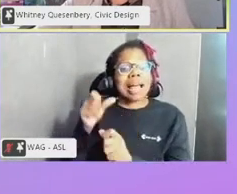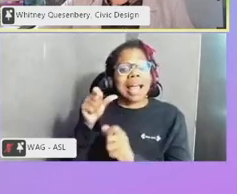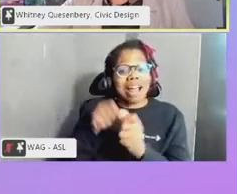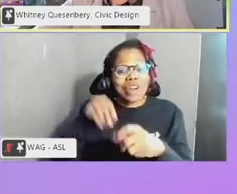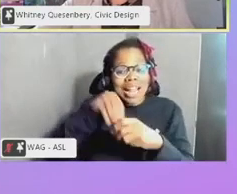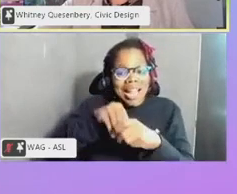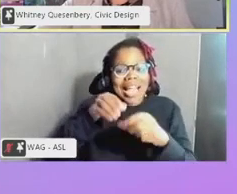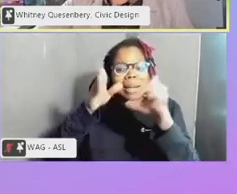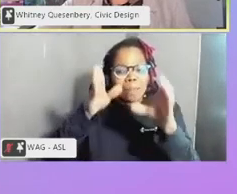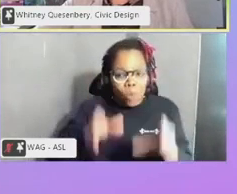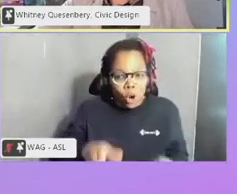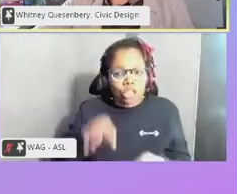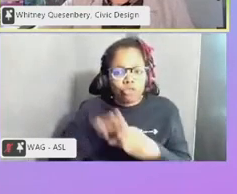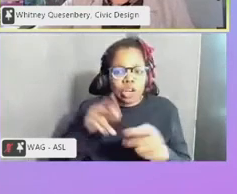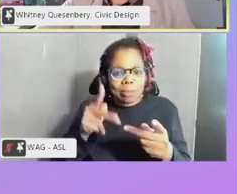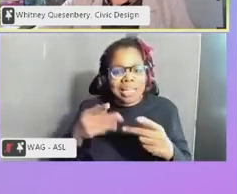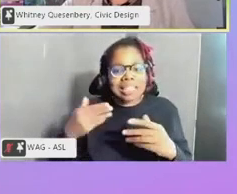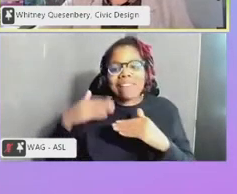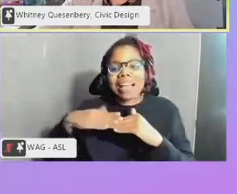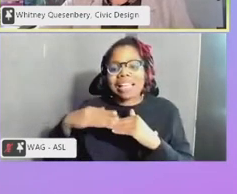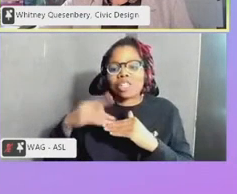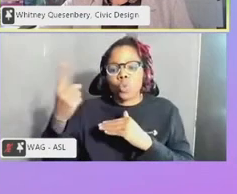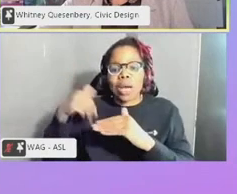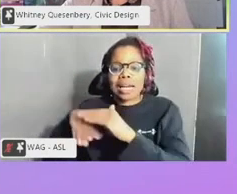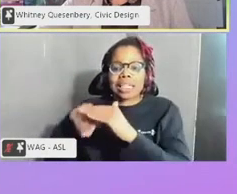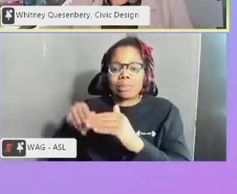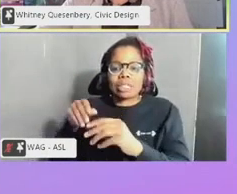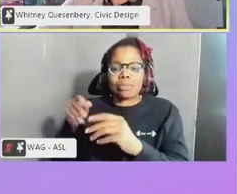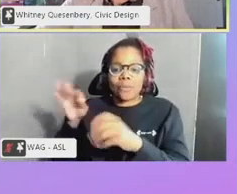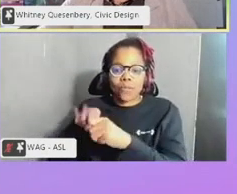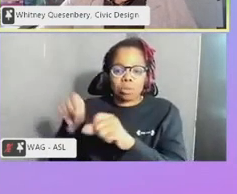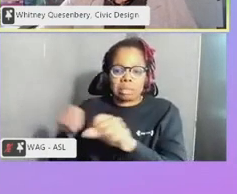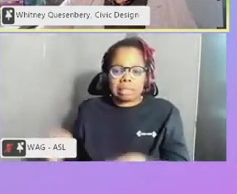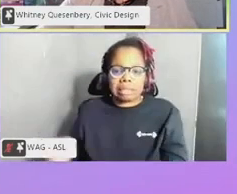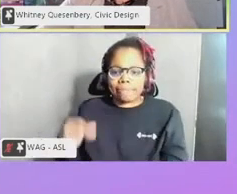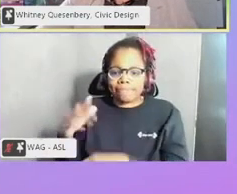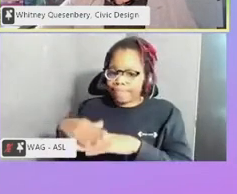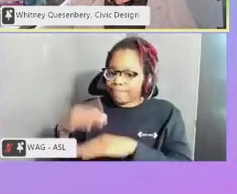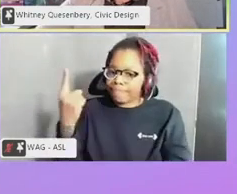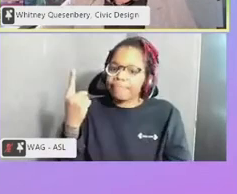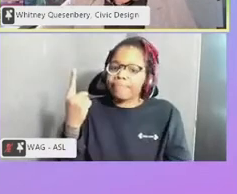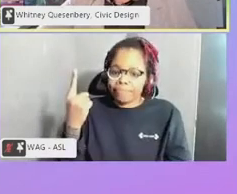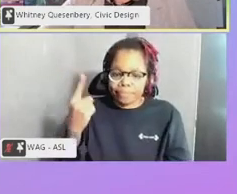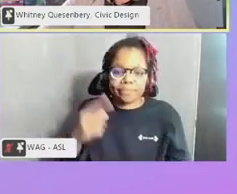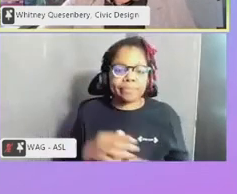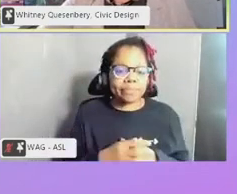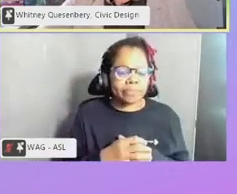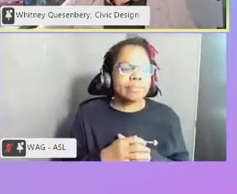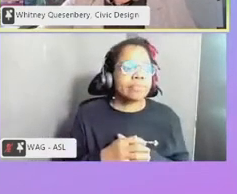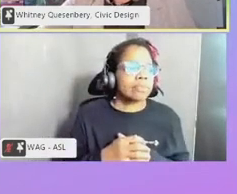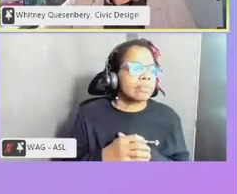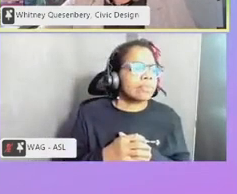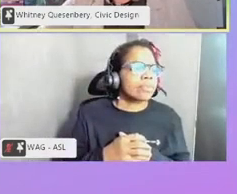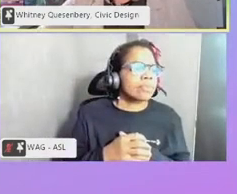called battledale marking -- ballot systems. It requires that every in person polling place have at least one